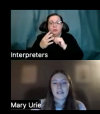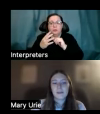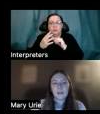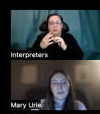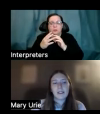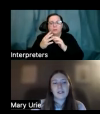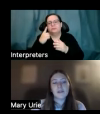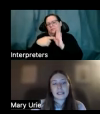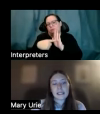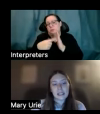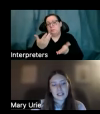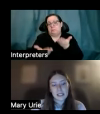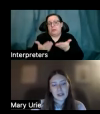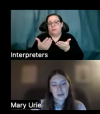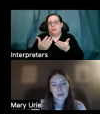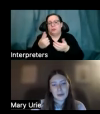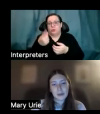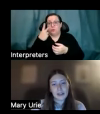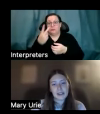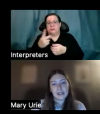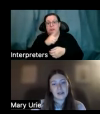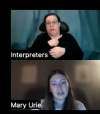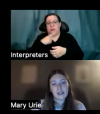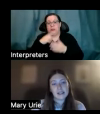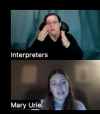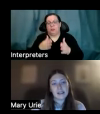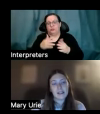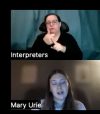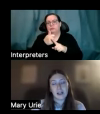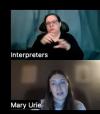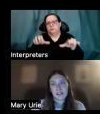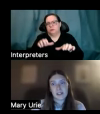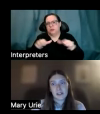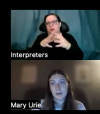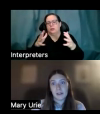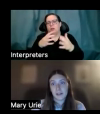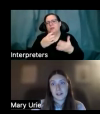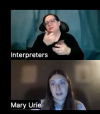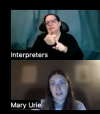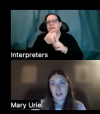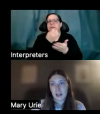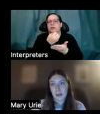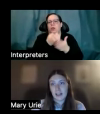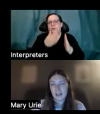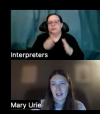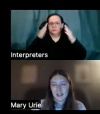example, maybe you see a legislator who has done a lot, He's an economist, he really focuses on the economy. And